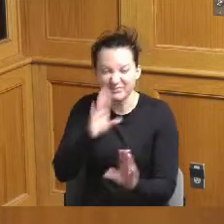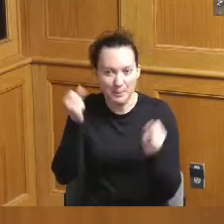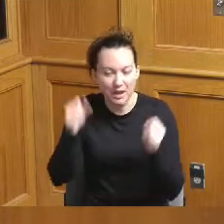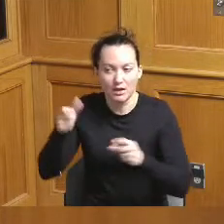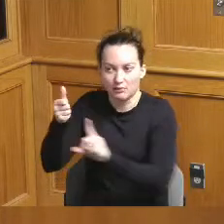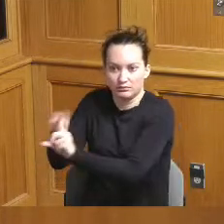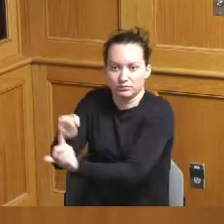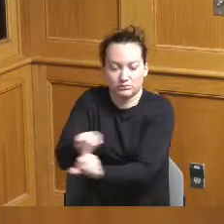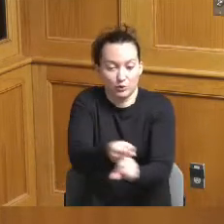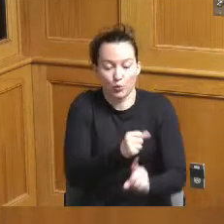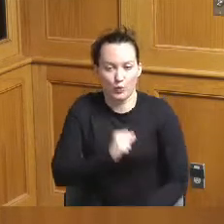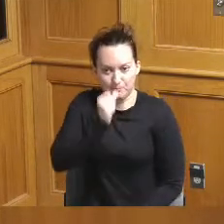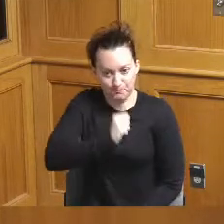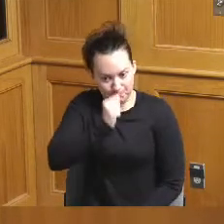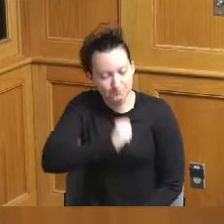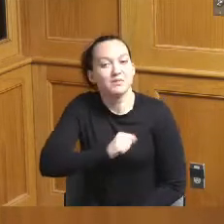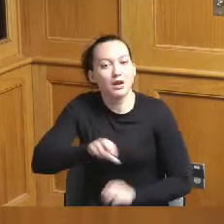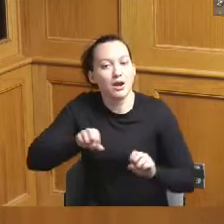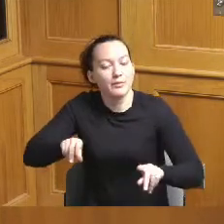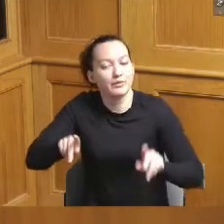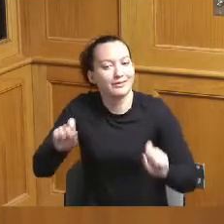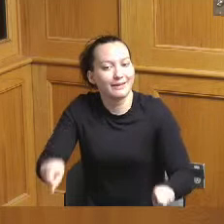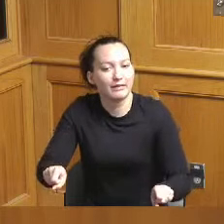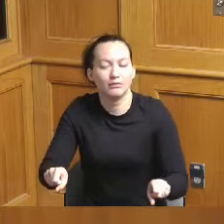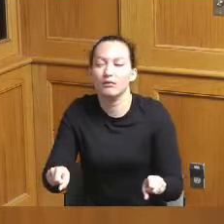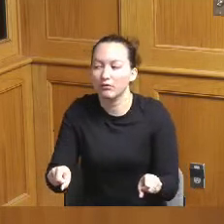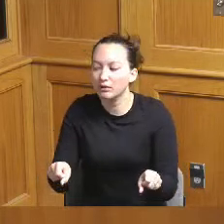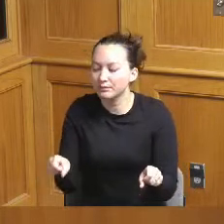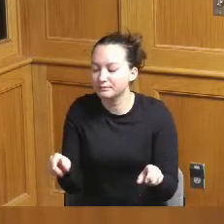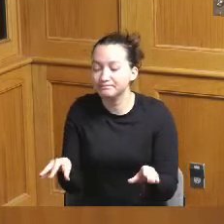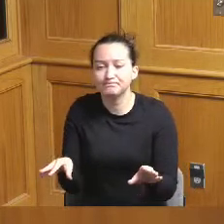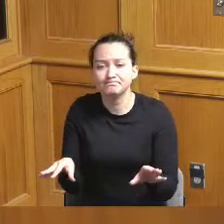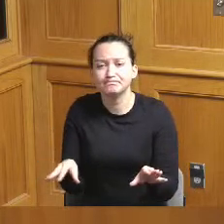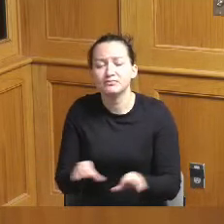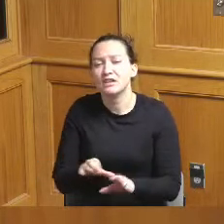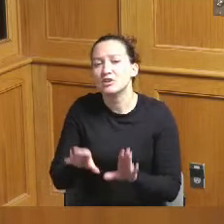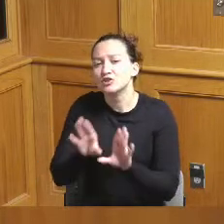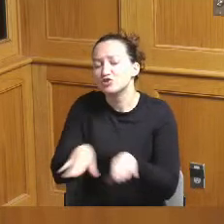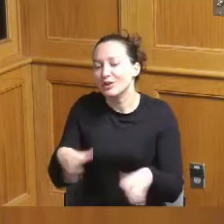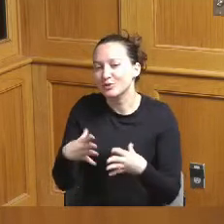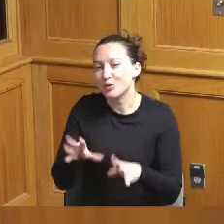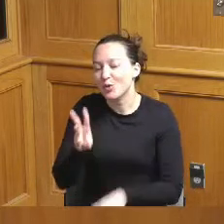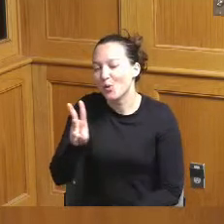are working through an opportunity to do that with our child welfare staff now with some incentives